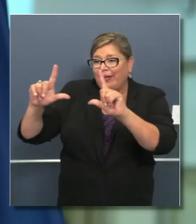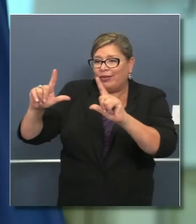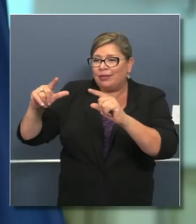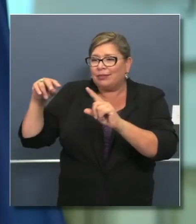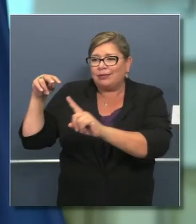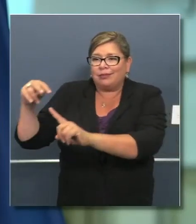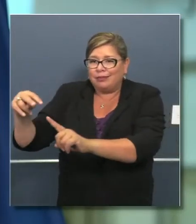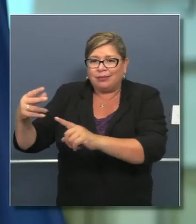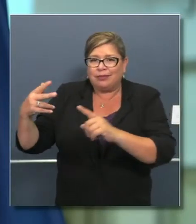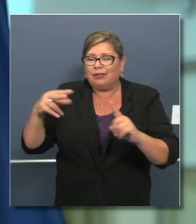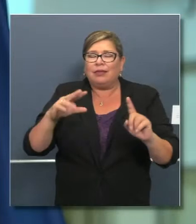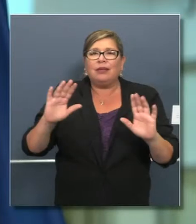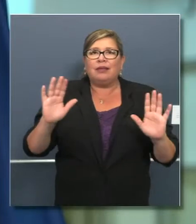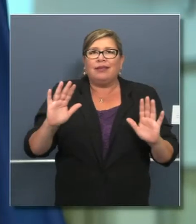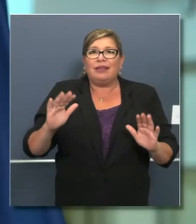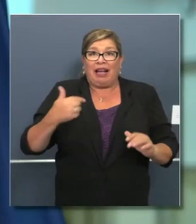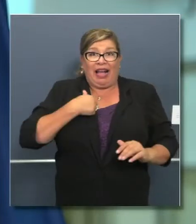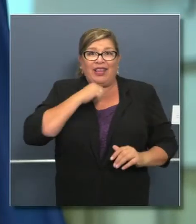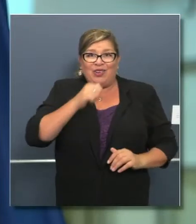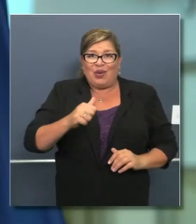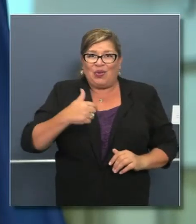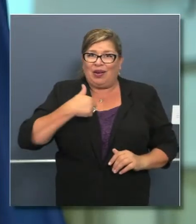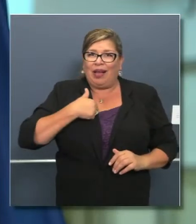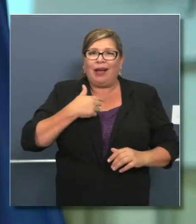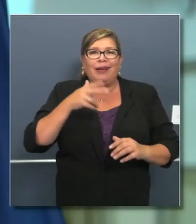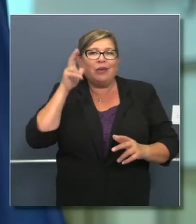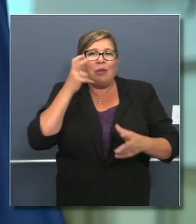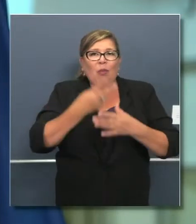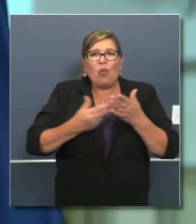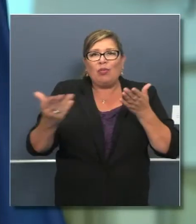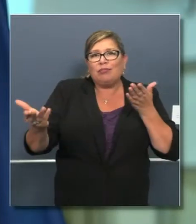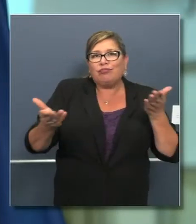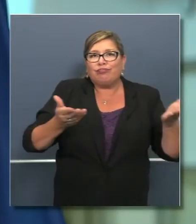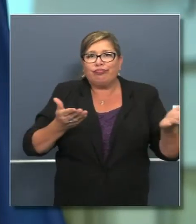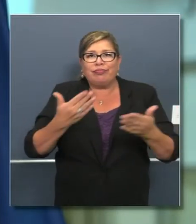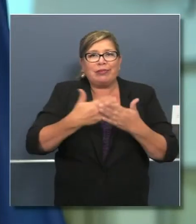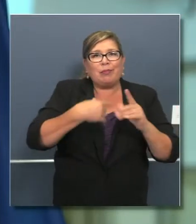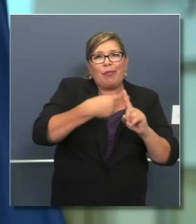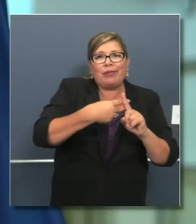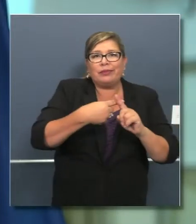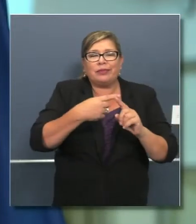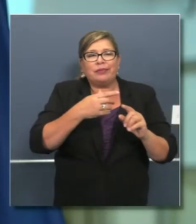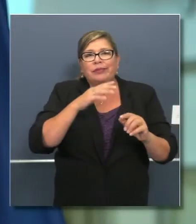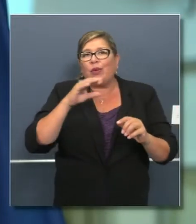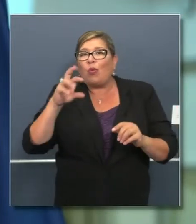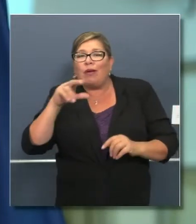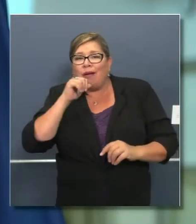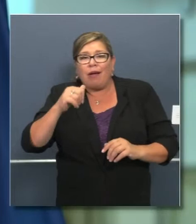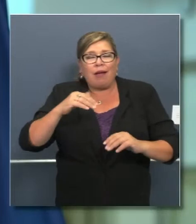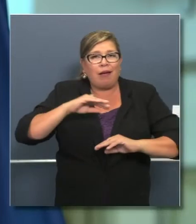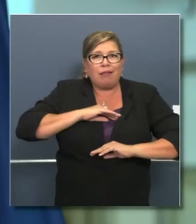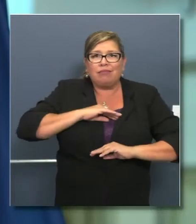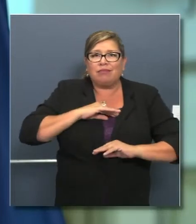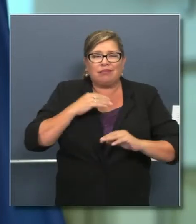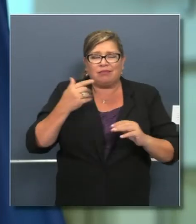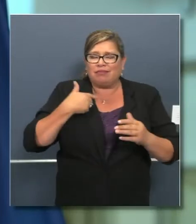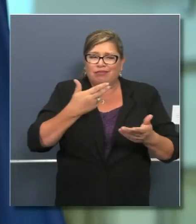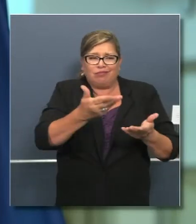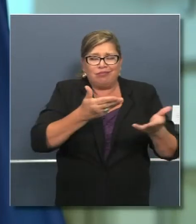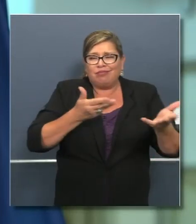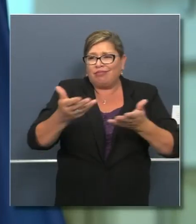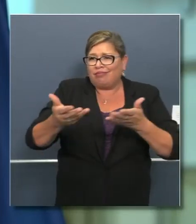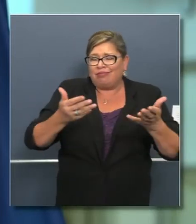to me their pleasure and displeasure and so I have been privileged personally to see those points of